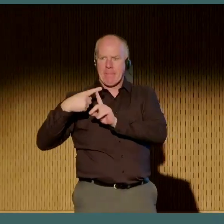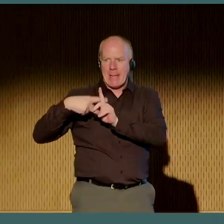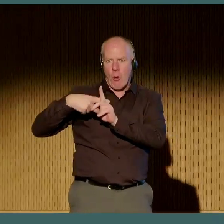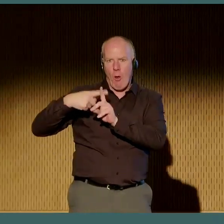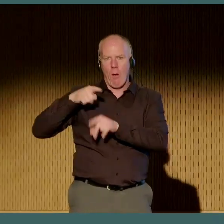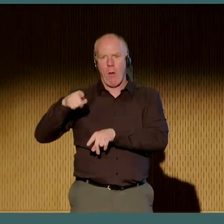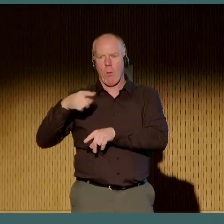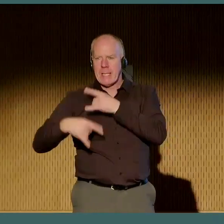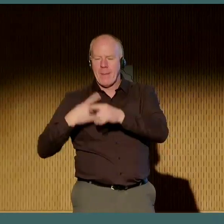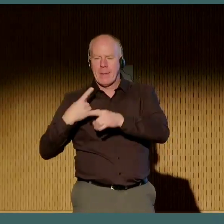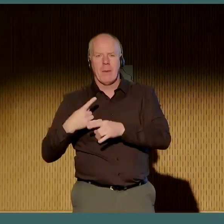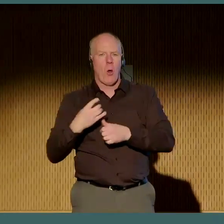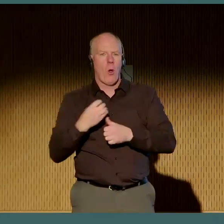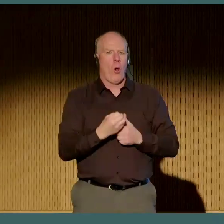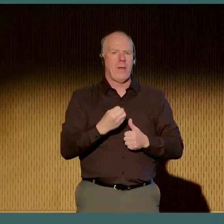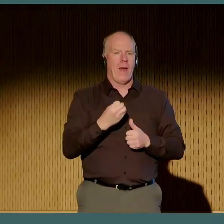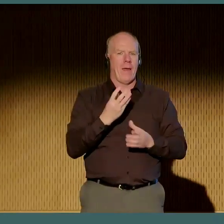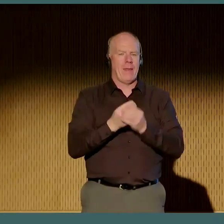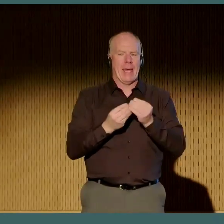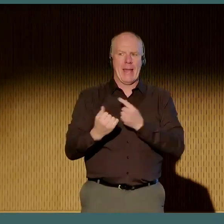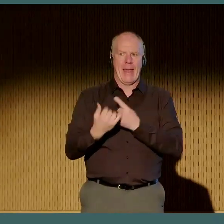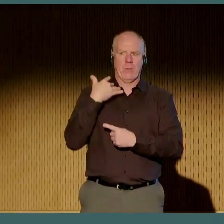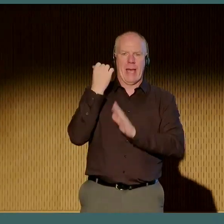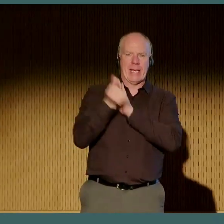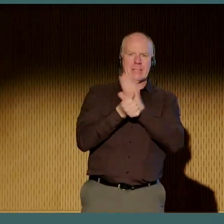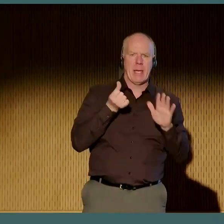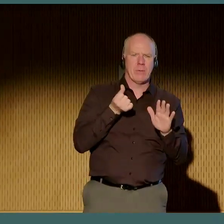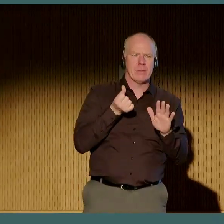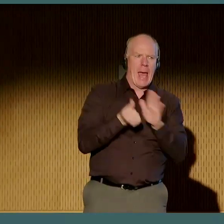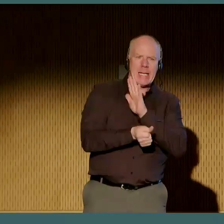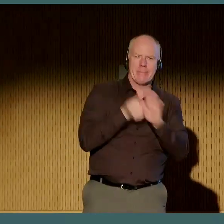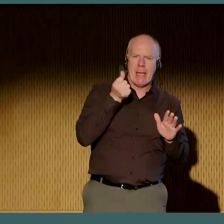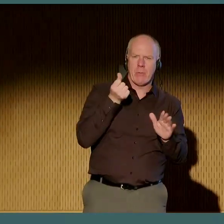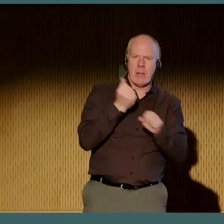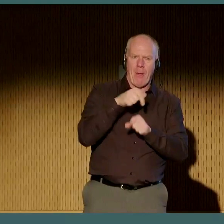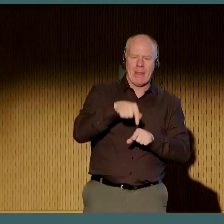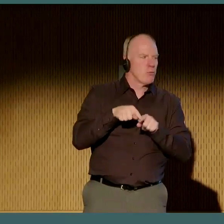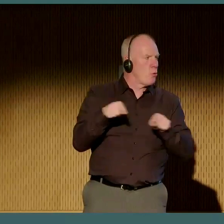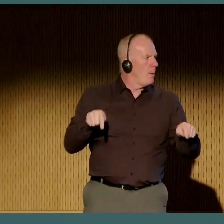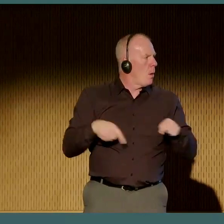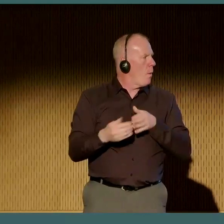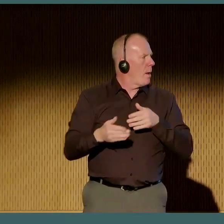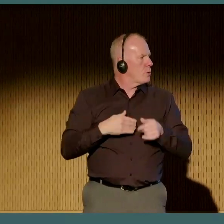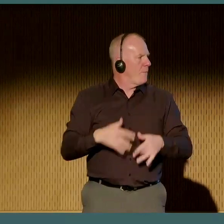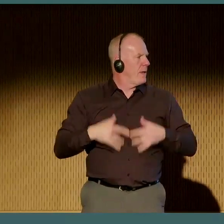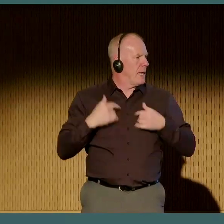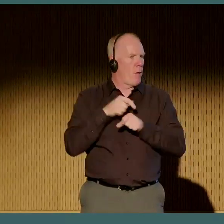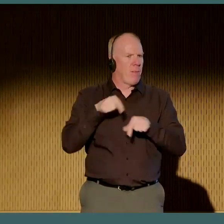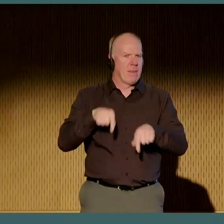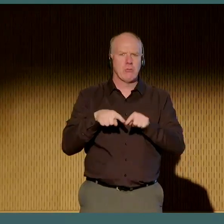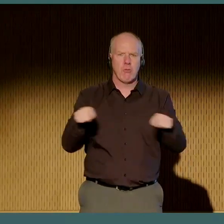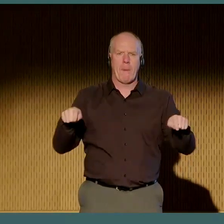But something else about the experience of the room. What do you think of this room?